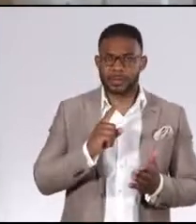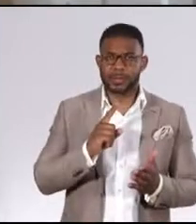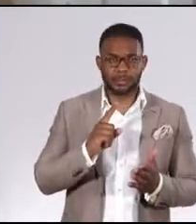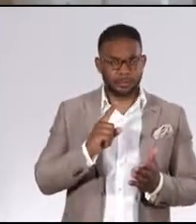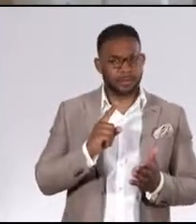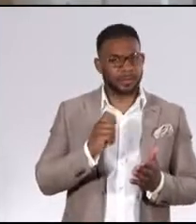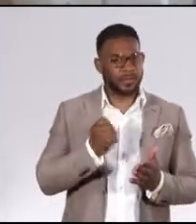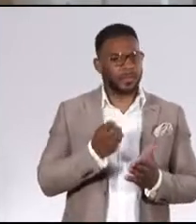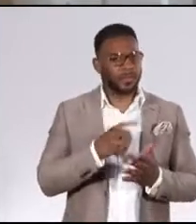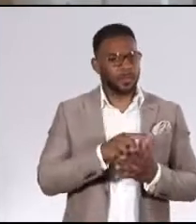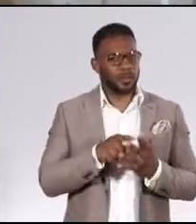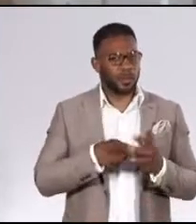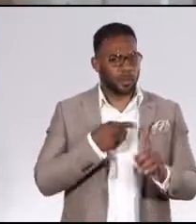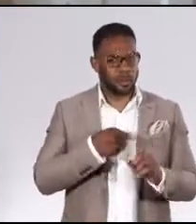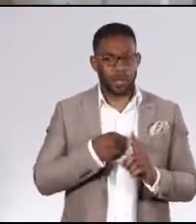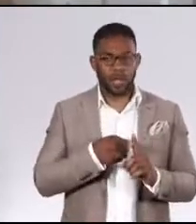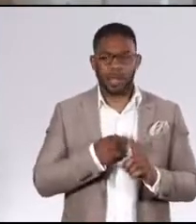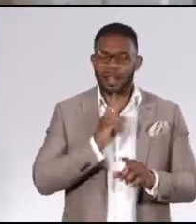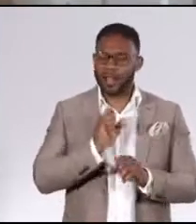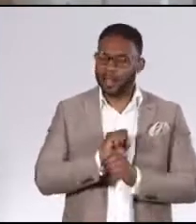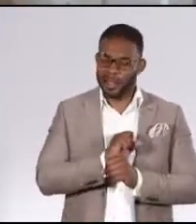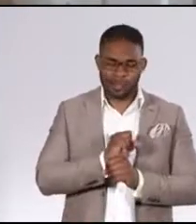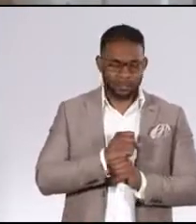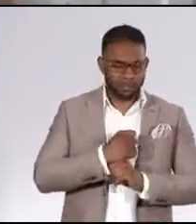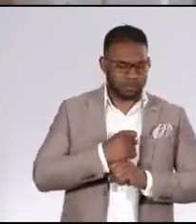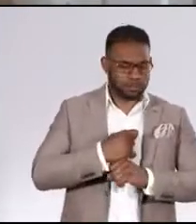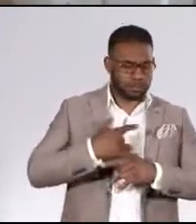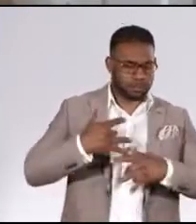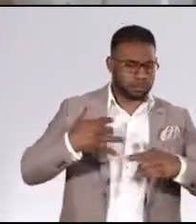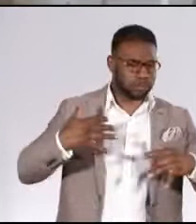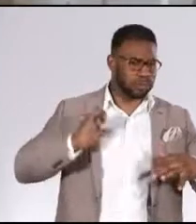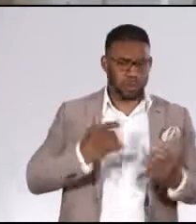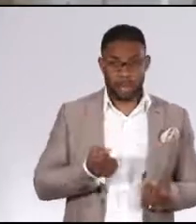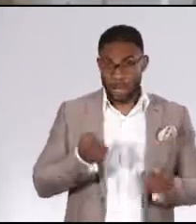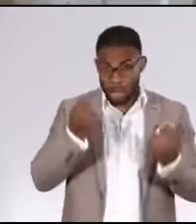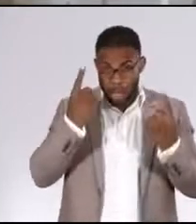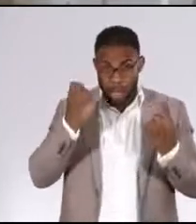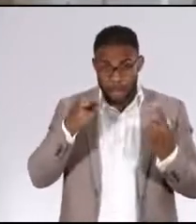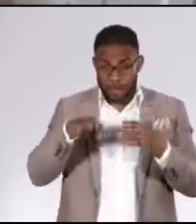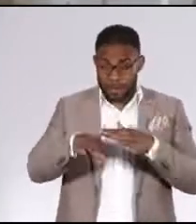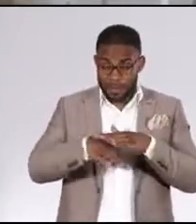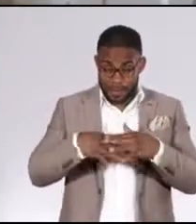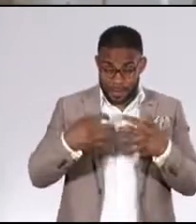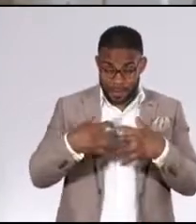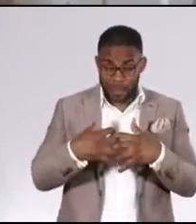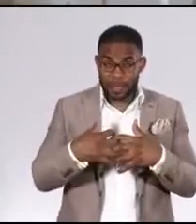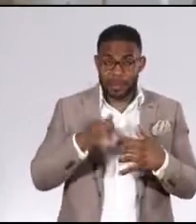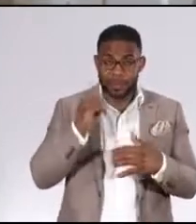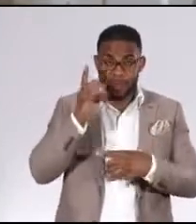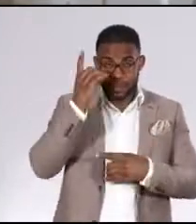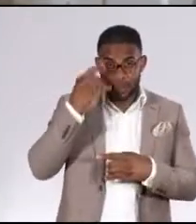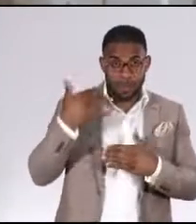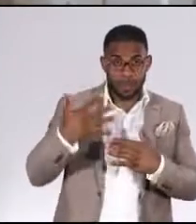uh There has been an absolute explosion in our understanding of the basic mechanisms of disease over the past several decades.